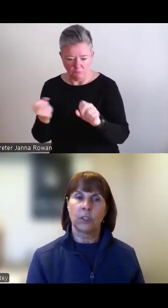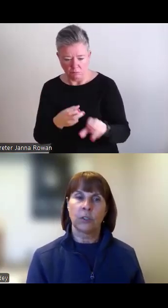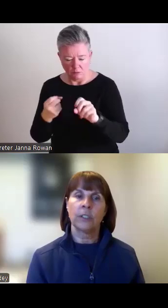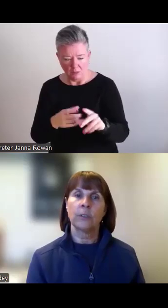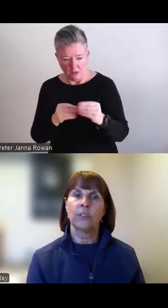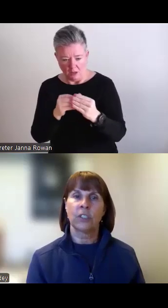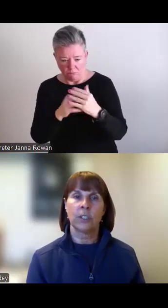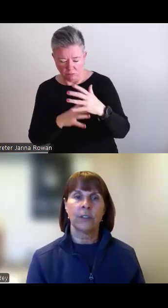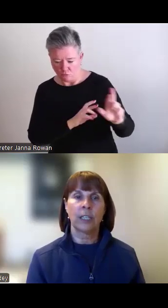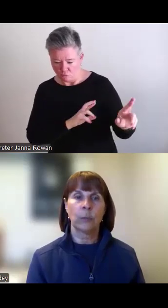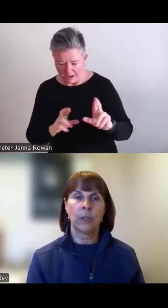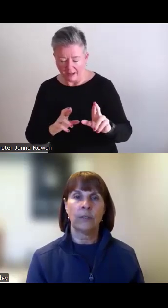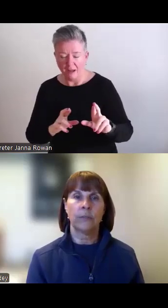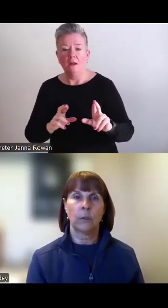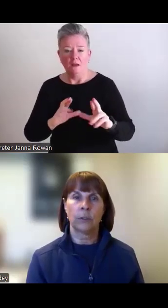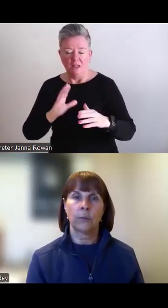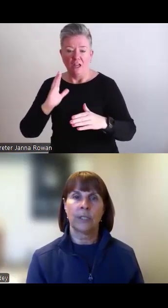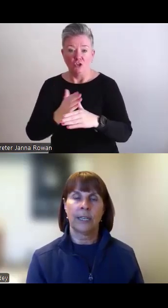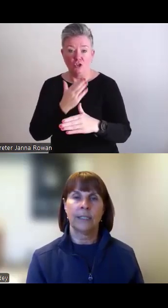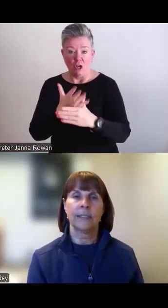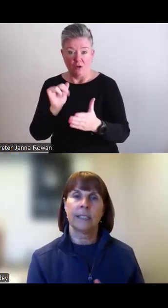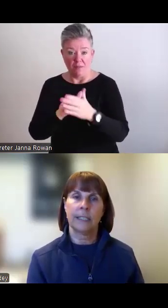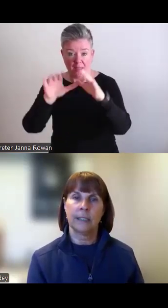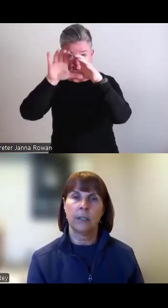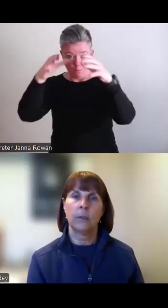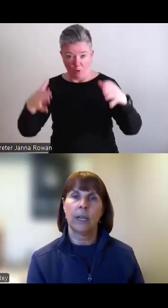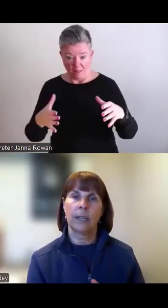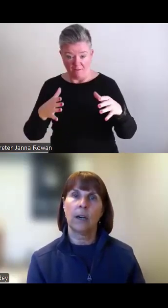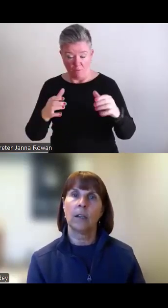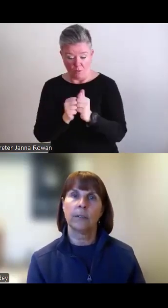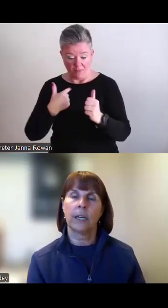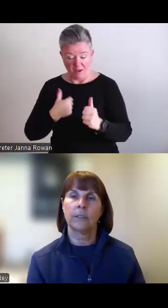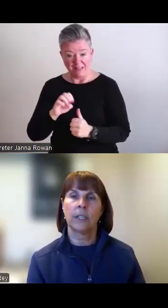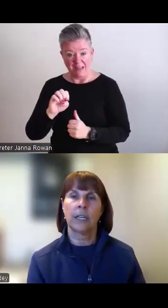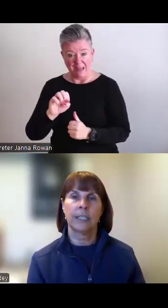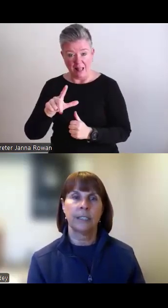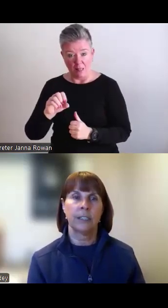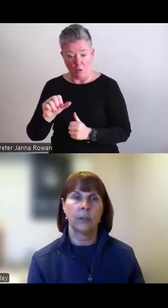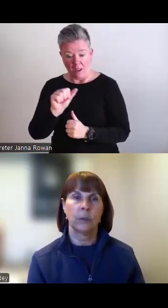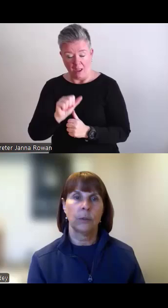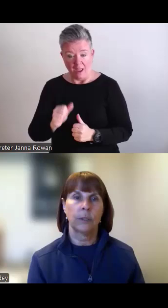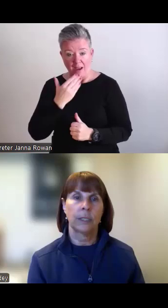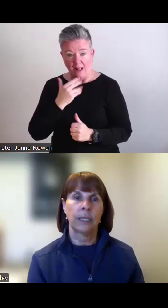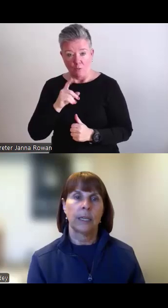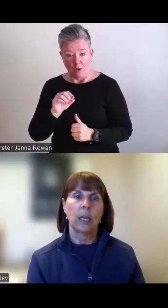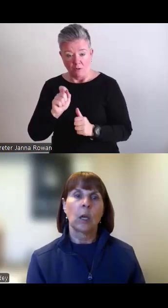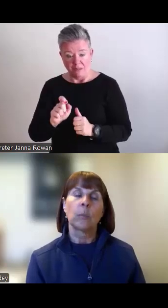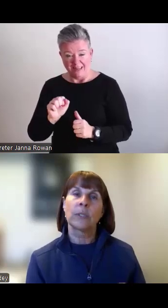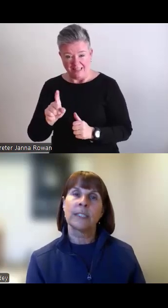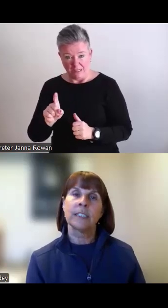be sure that you've shared that umbrella folder with us, elo@col.edu.